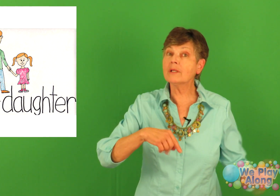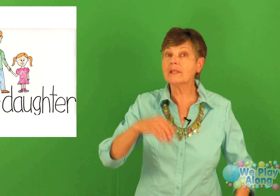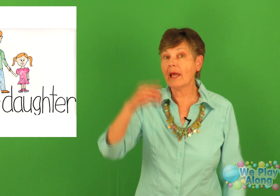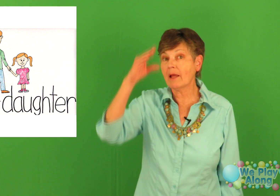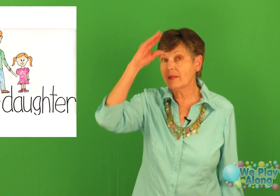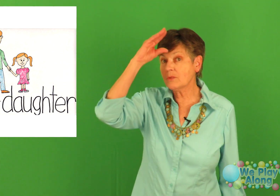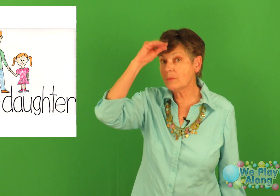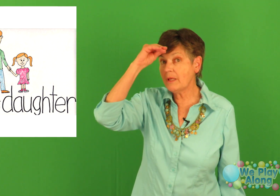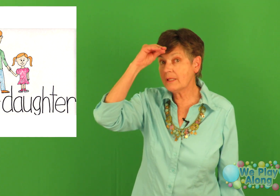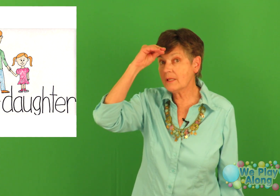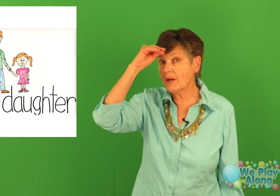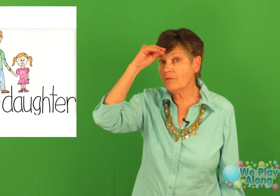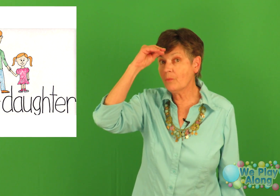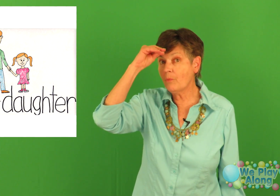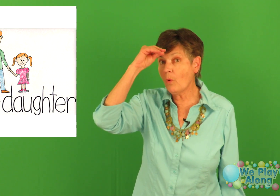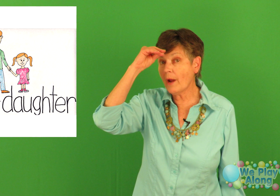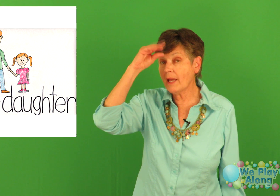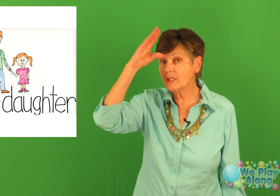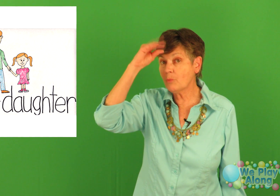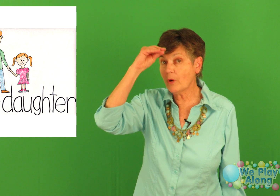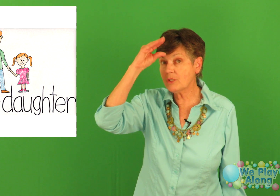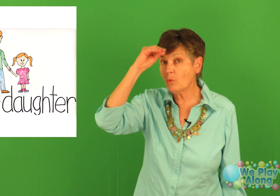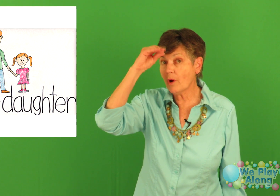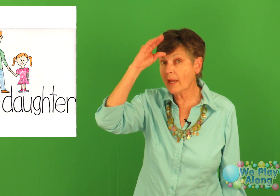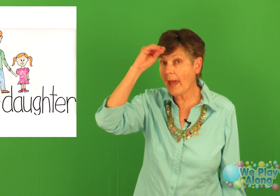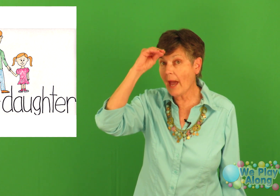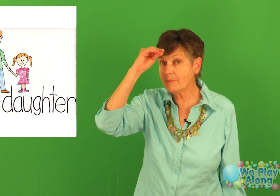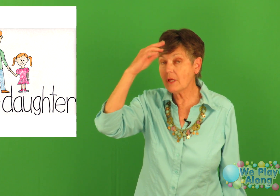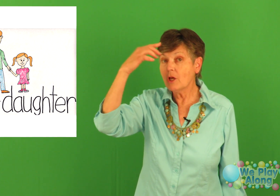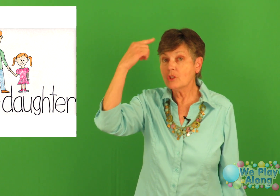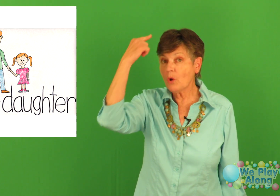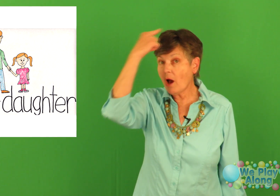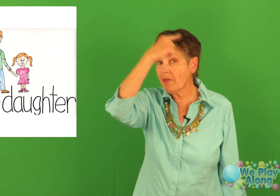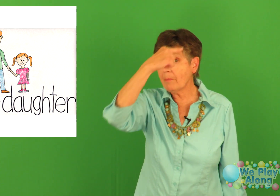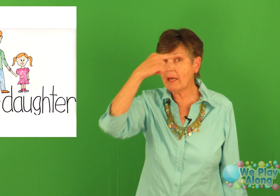and this would be the sign for boy because boys wore caps so all the male